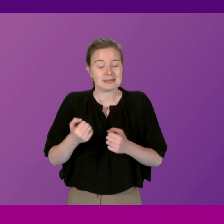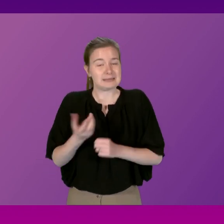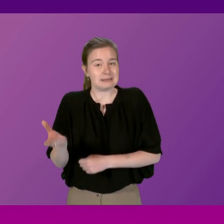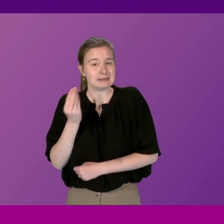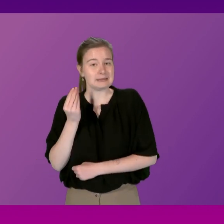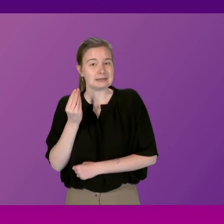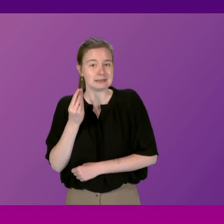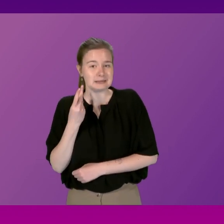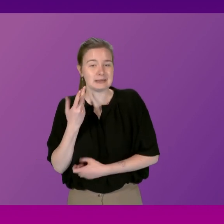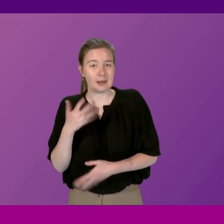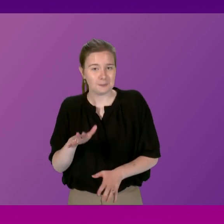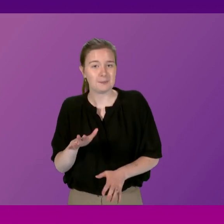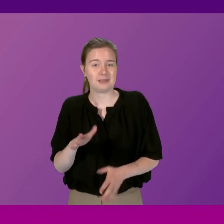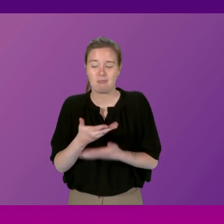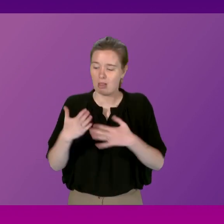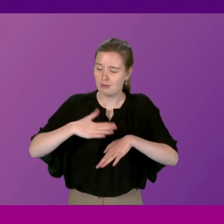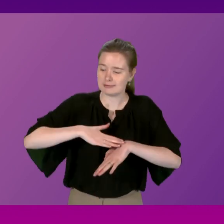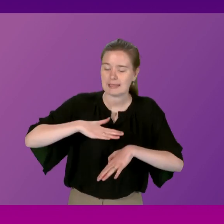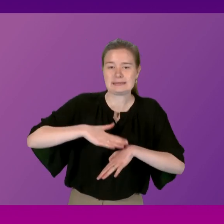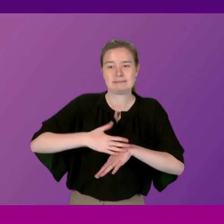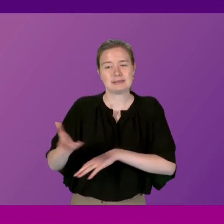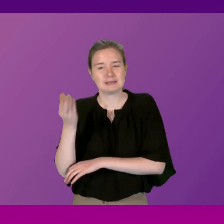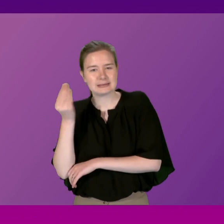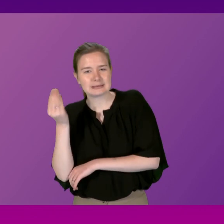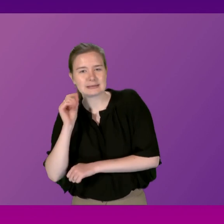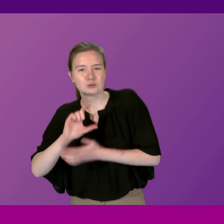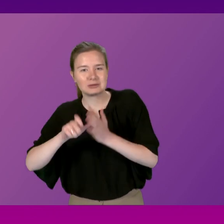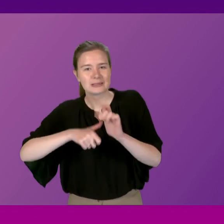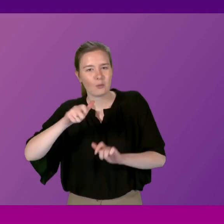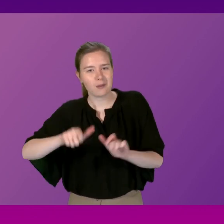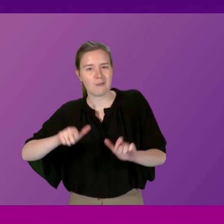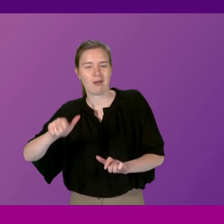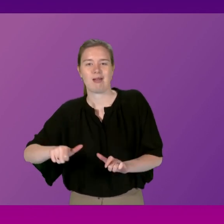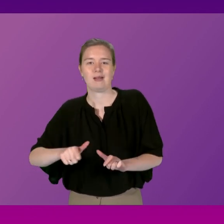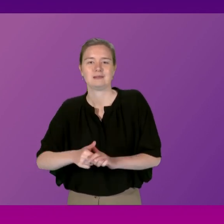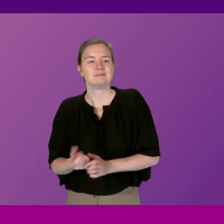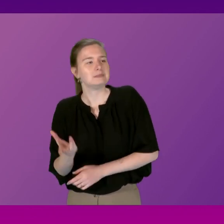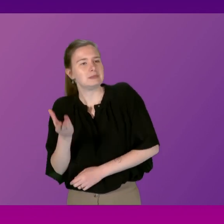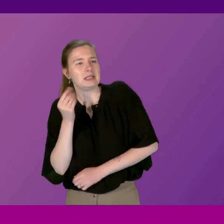I spent a lot of time listening to disabled people and hearing about the difficulties